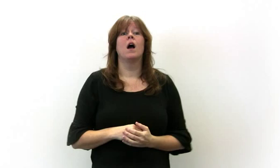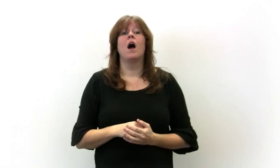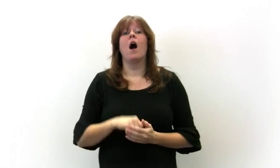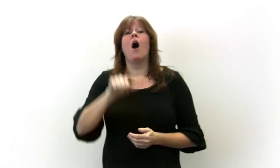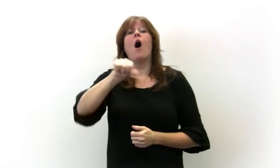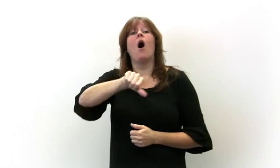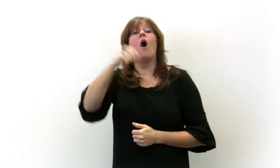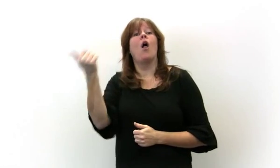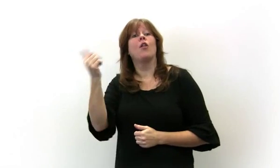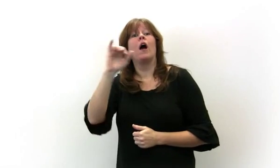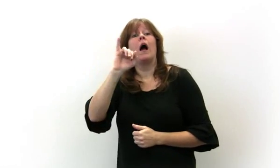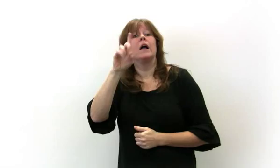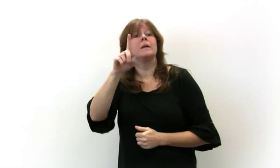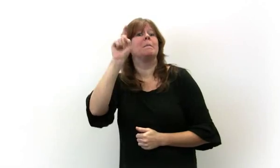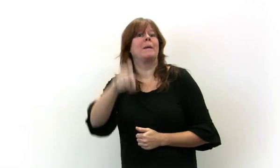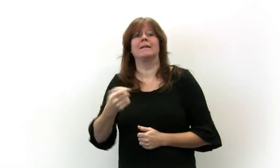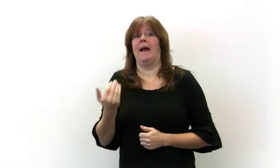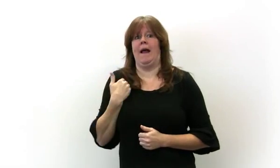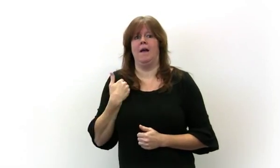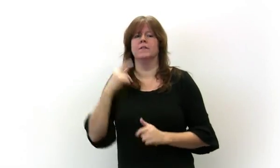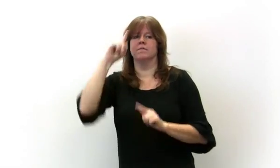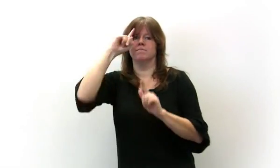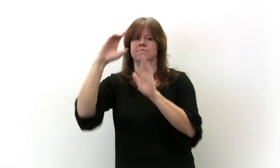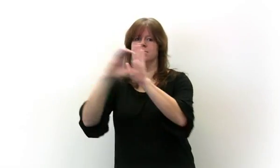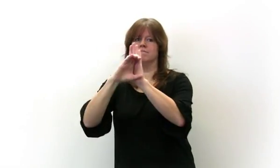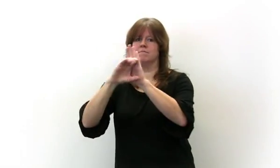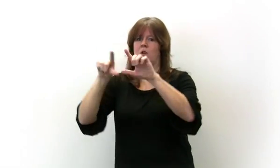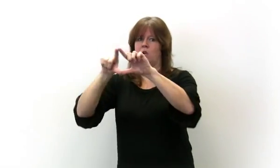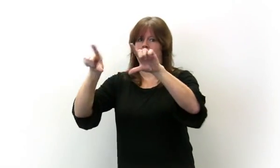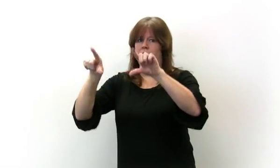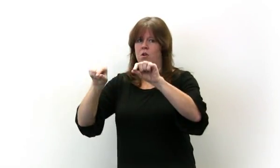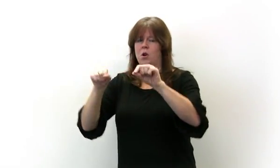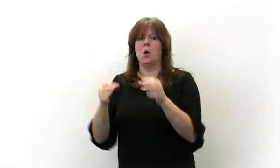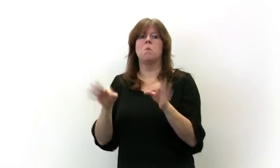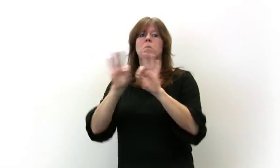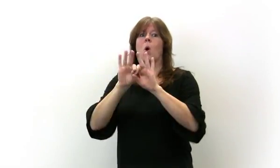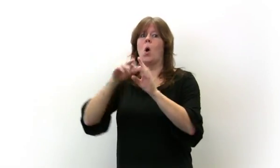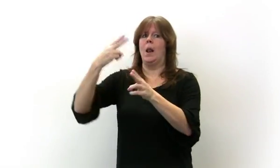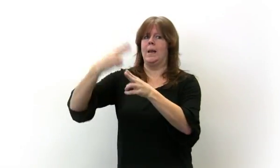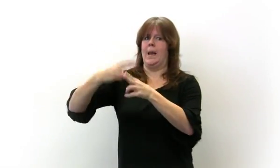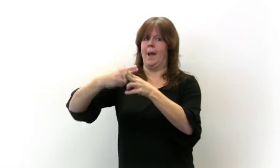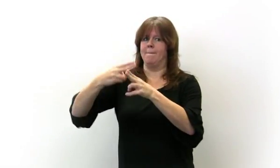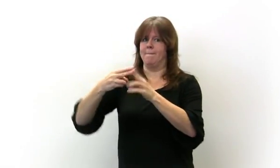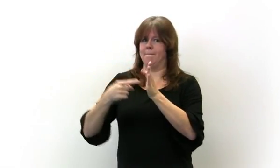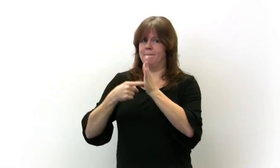The other piece of identification requires your photo and name.